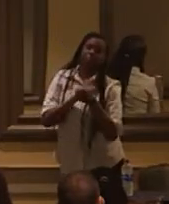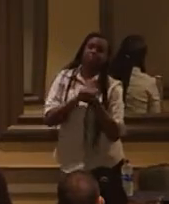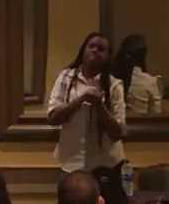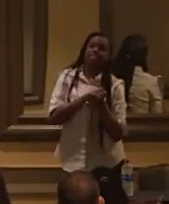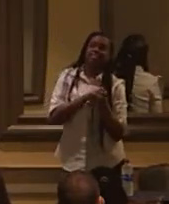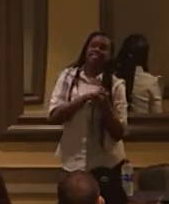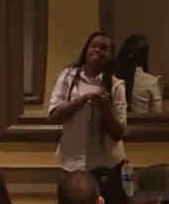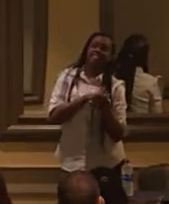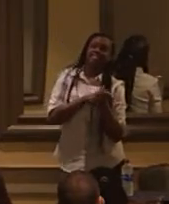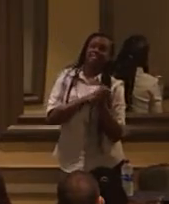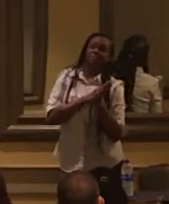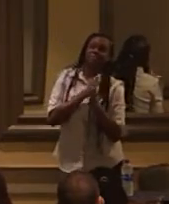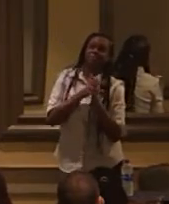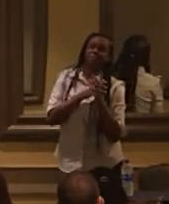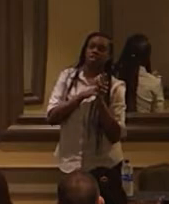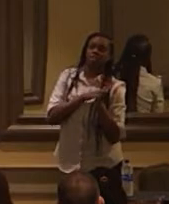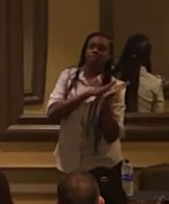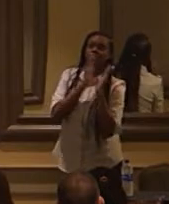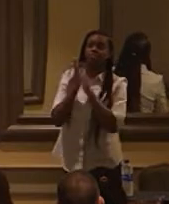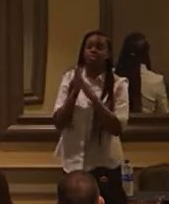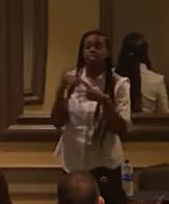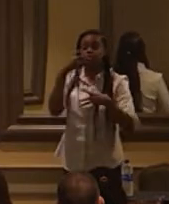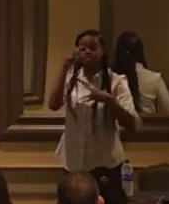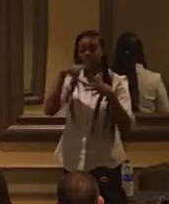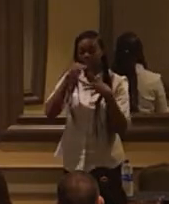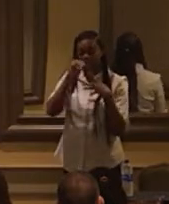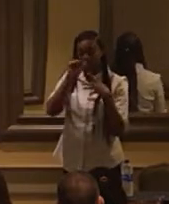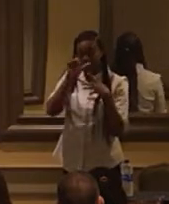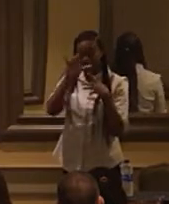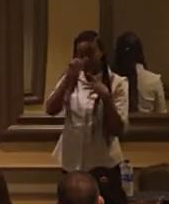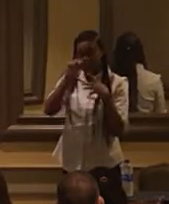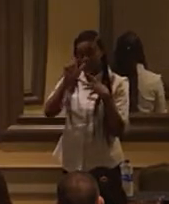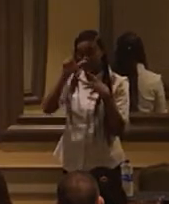But I overcome that by writing and figuring out how to communicate.